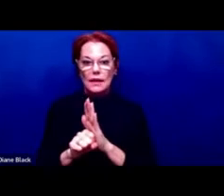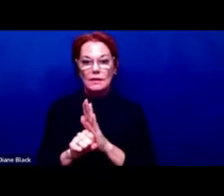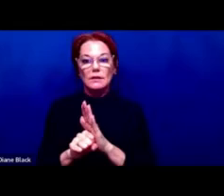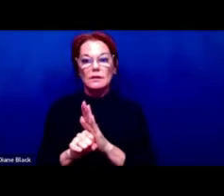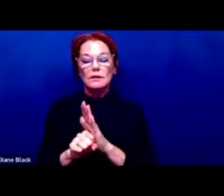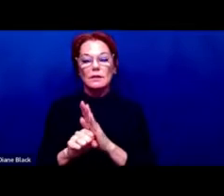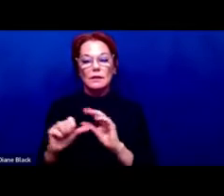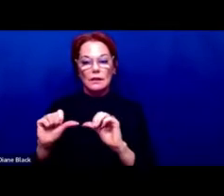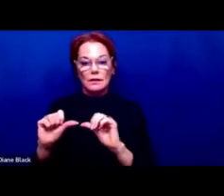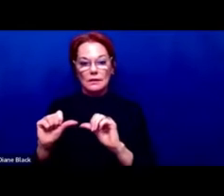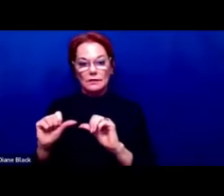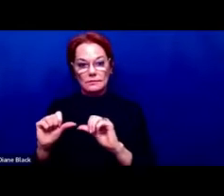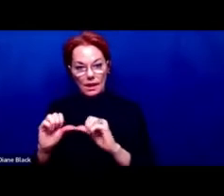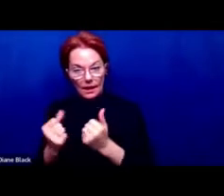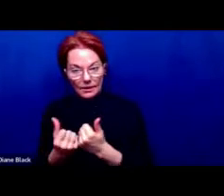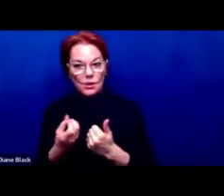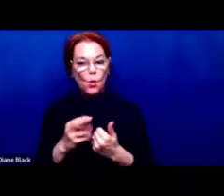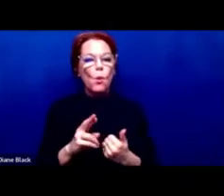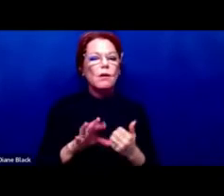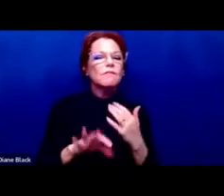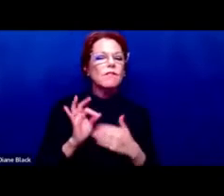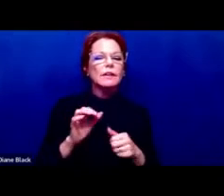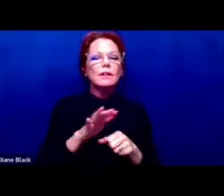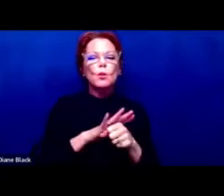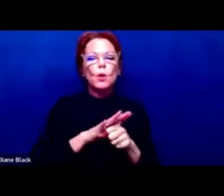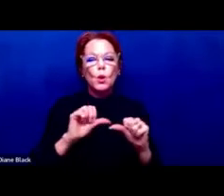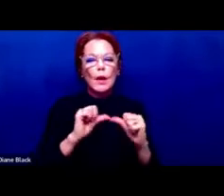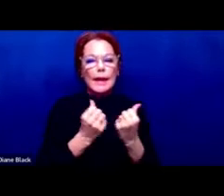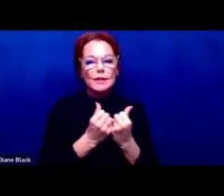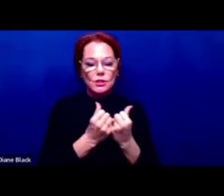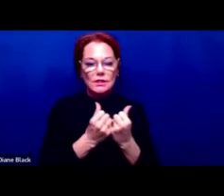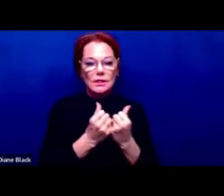local agencies that are involved in doing this, because you can then develop a relationship with